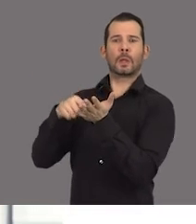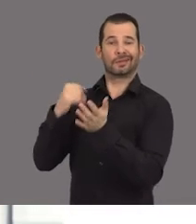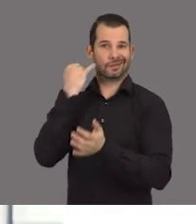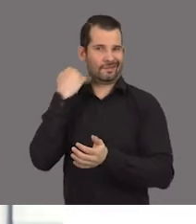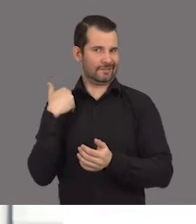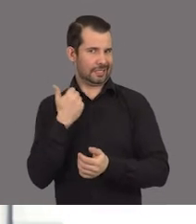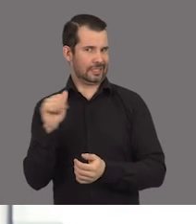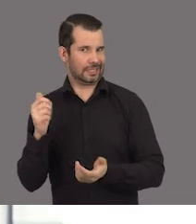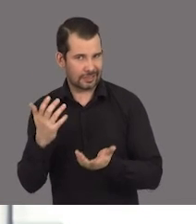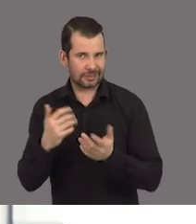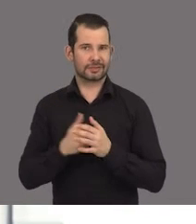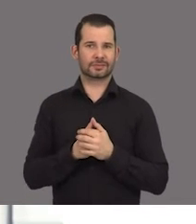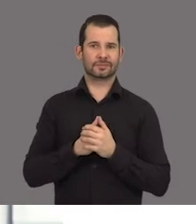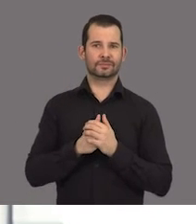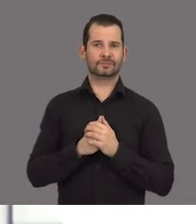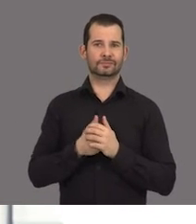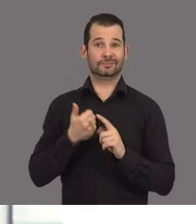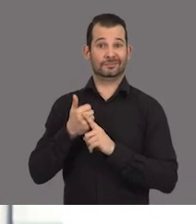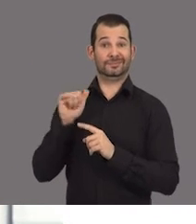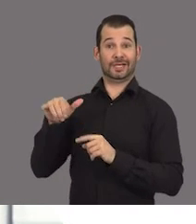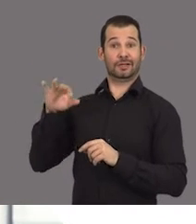won’t get anything extra as a refund.